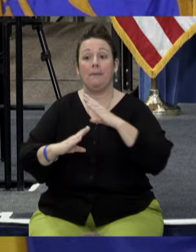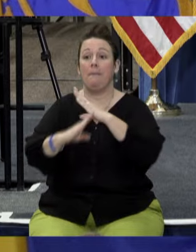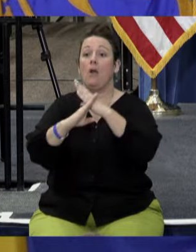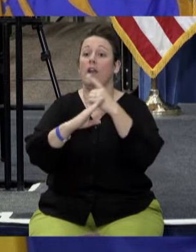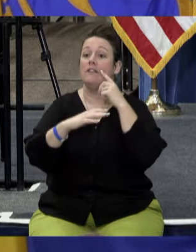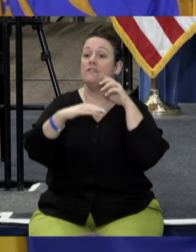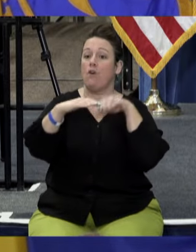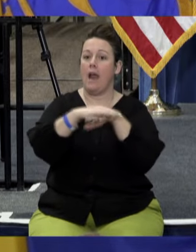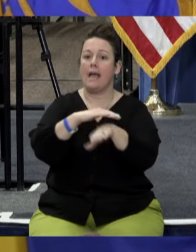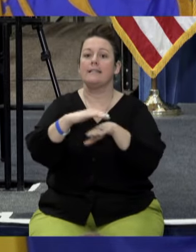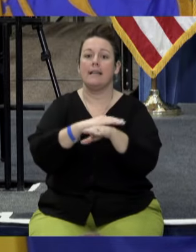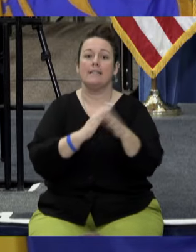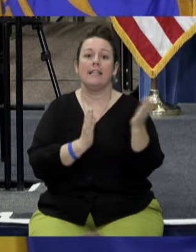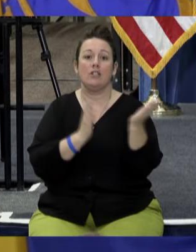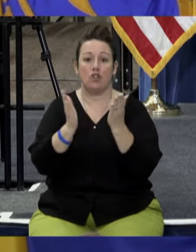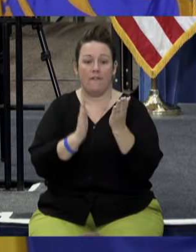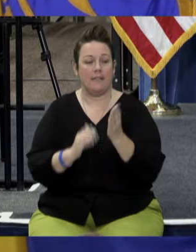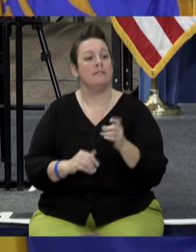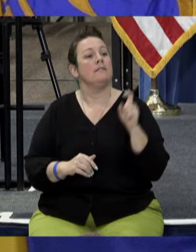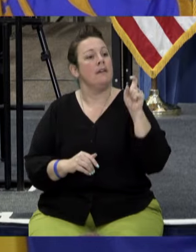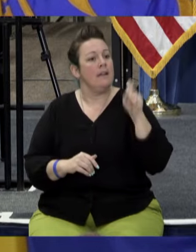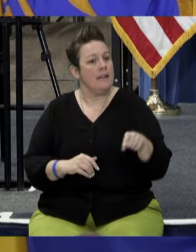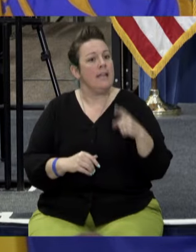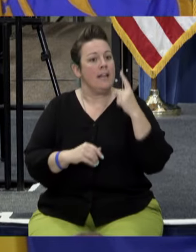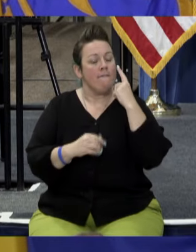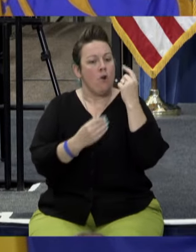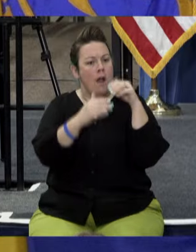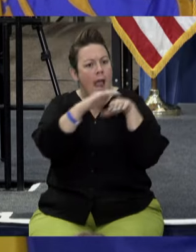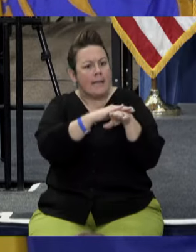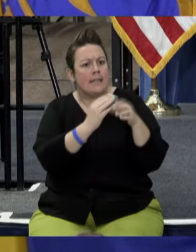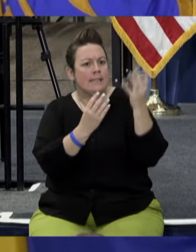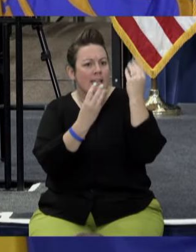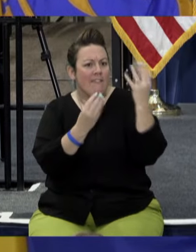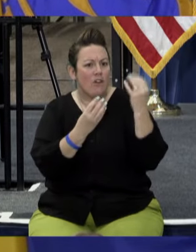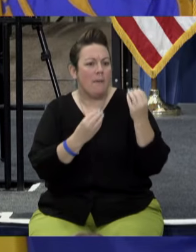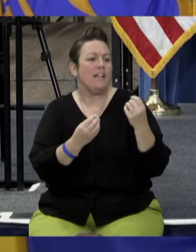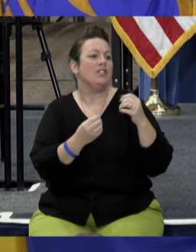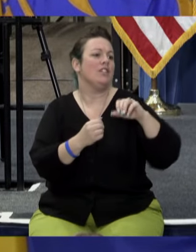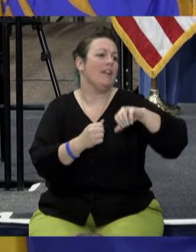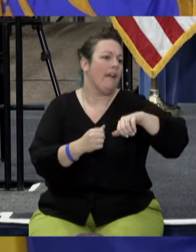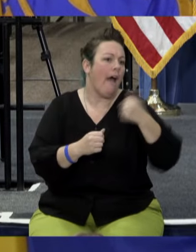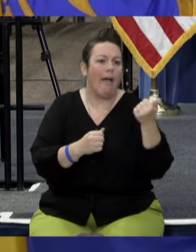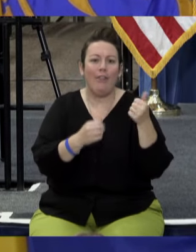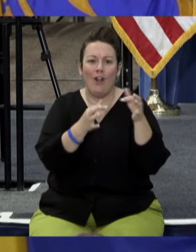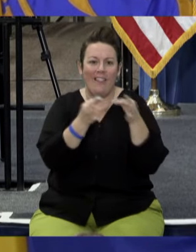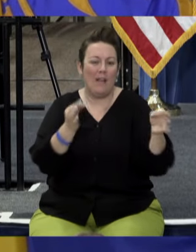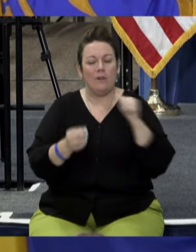There is a need for information in languages other than English. Not to mention a glossary,